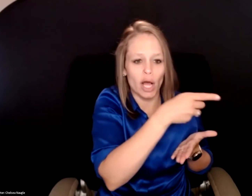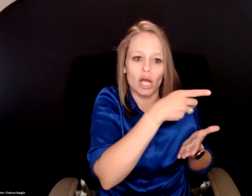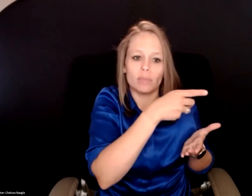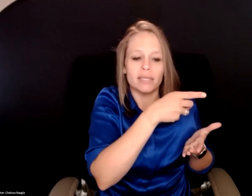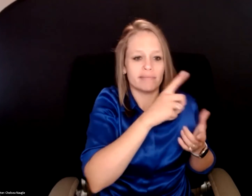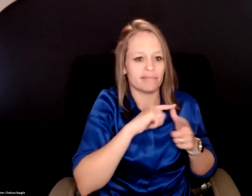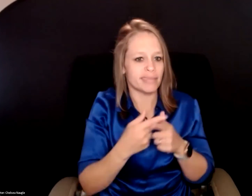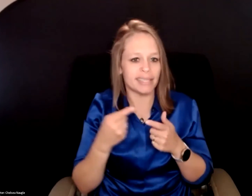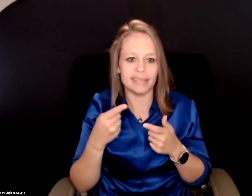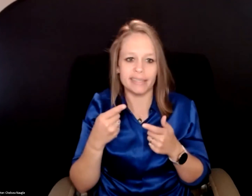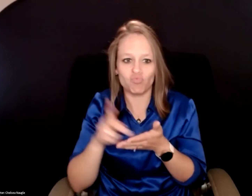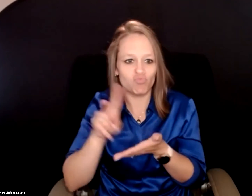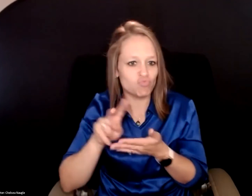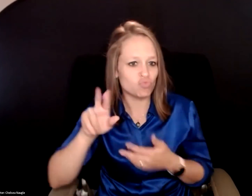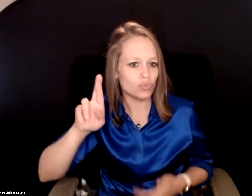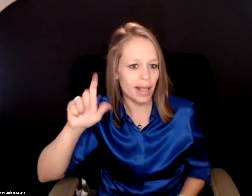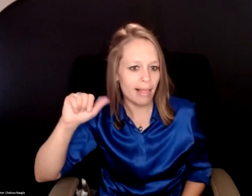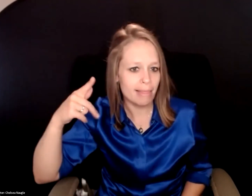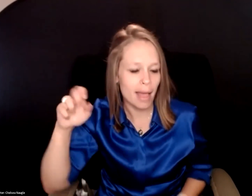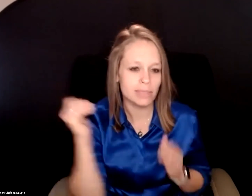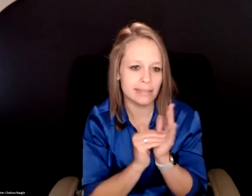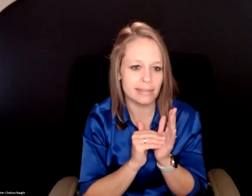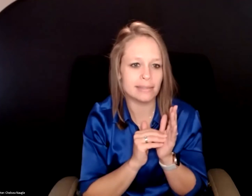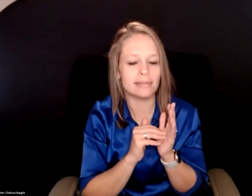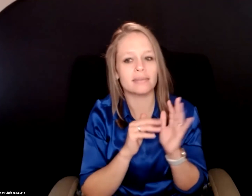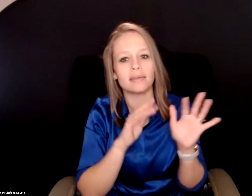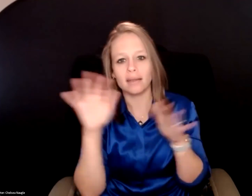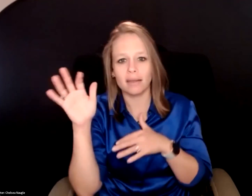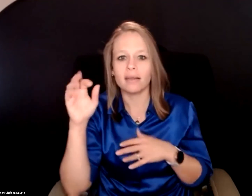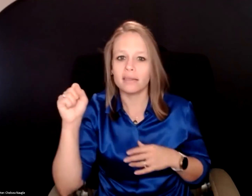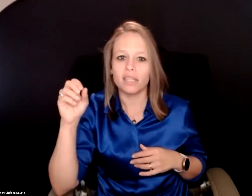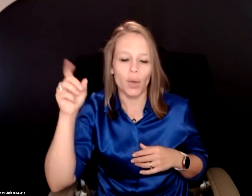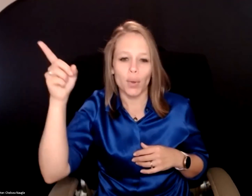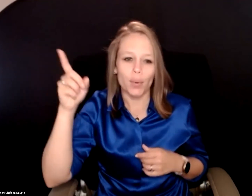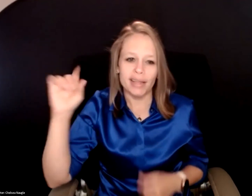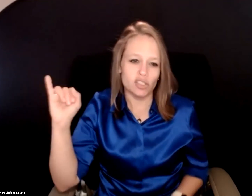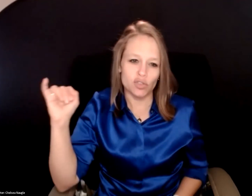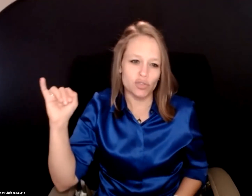and insurance will not cover it. There are some programs around here that